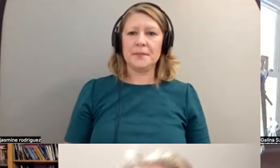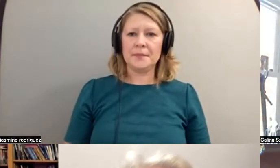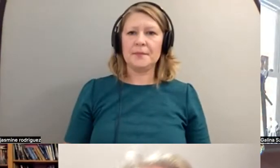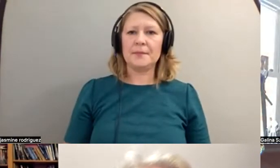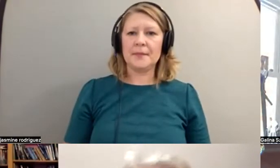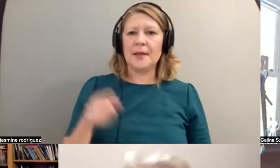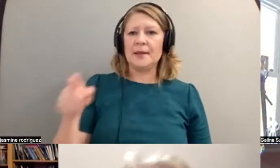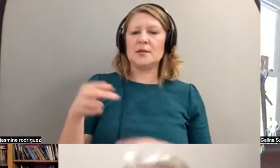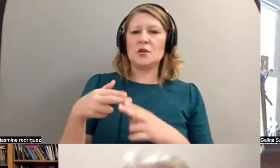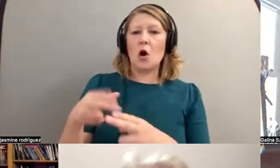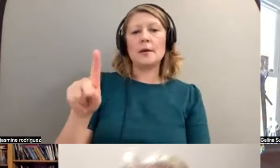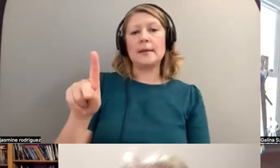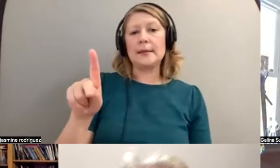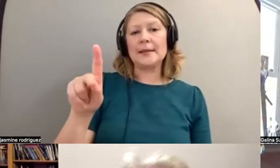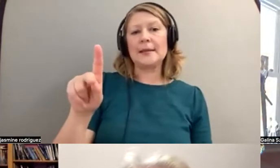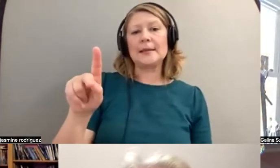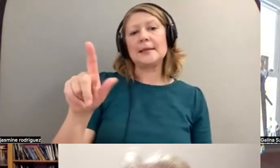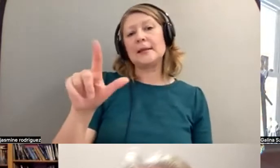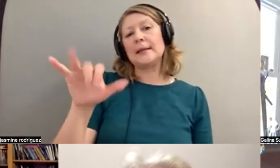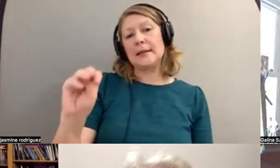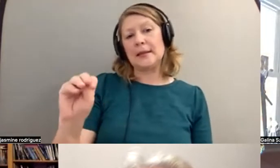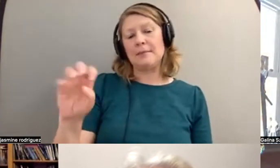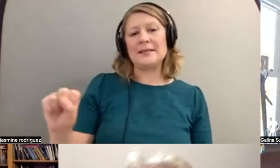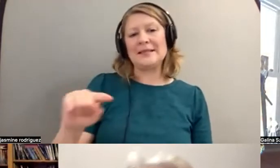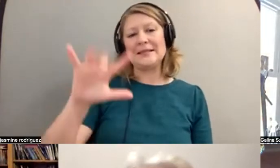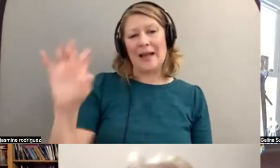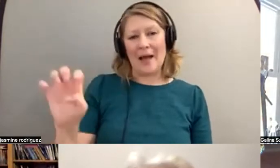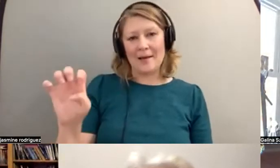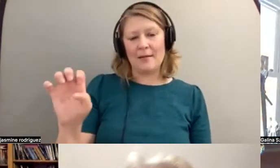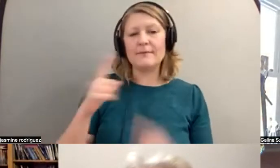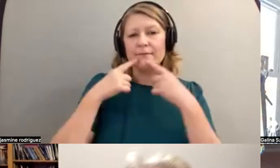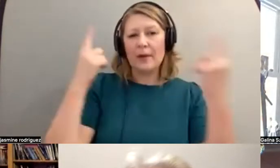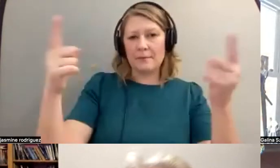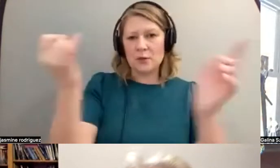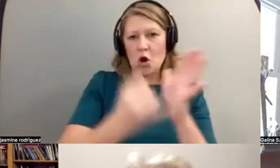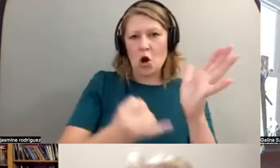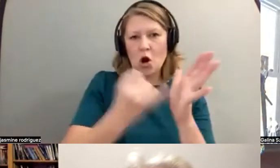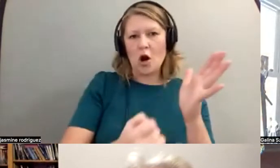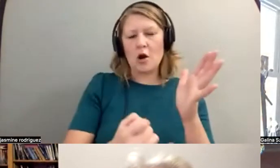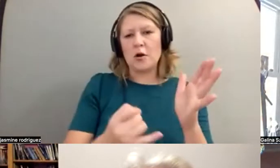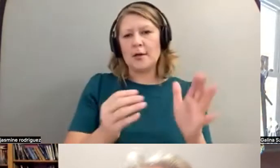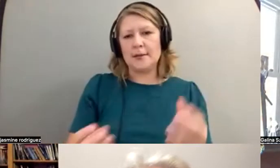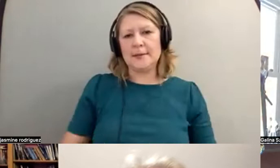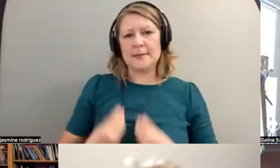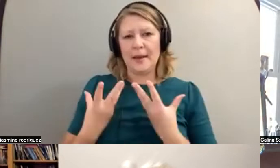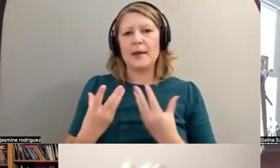yeah, and uh different colors. They all went through the special uh,